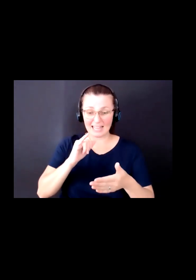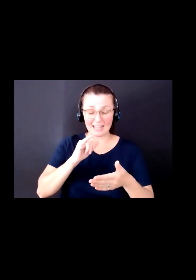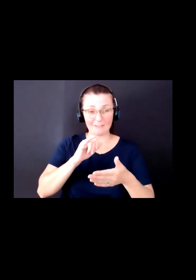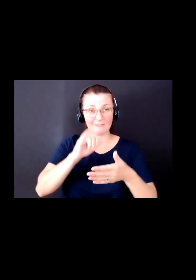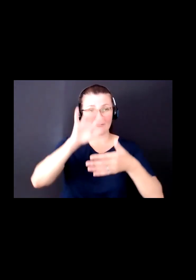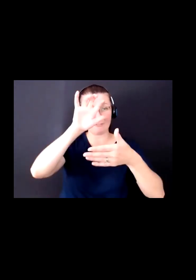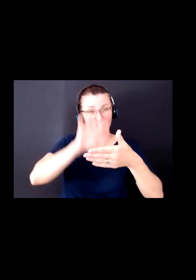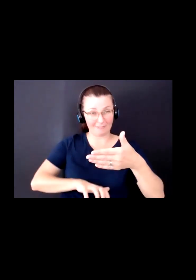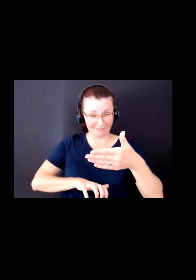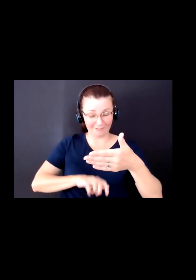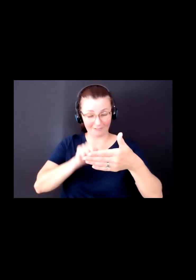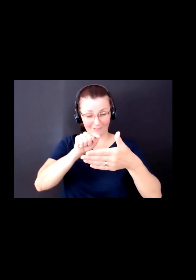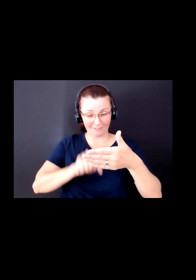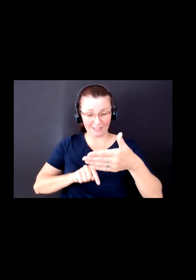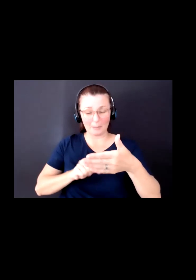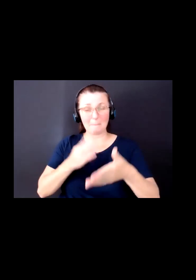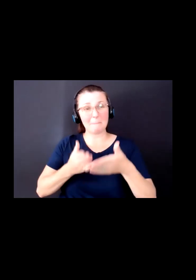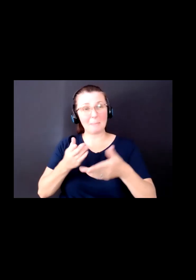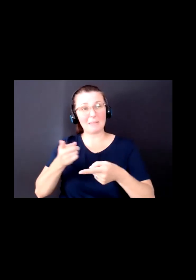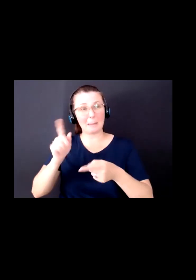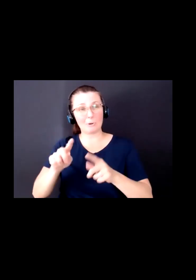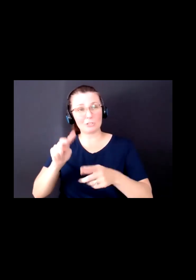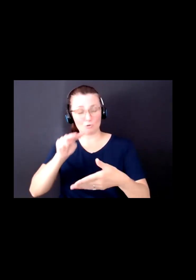a document. Maybe a person who is hard of hearing will need an